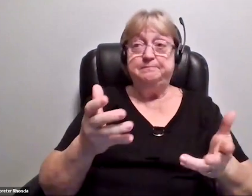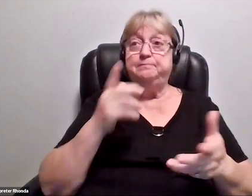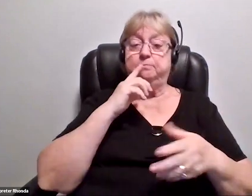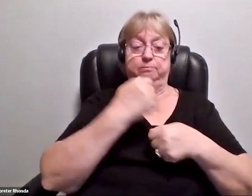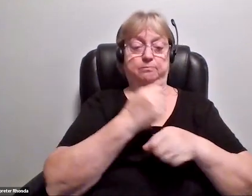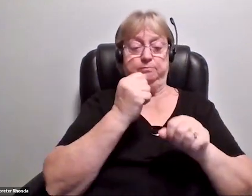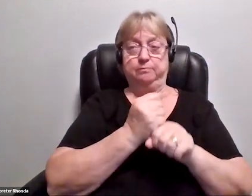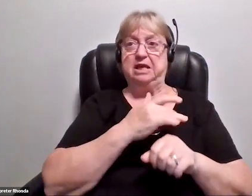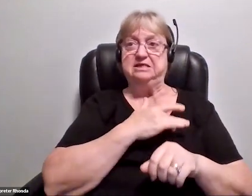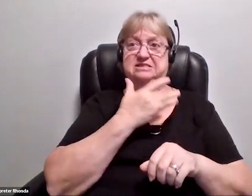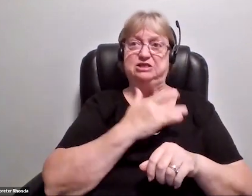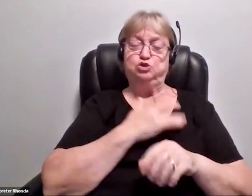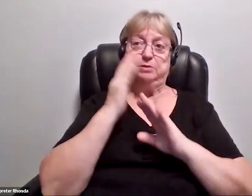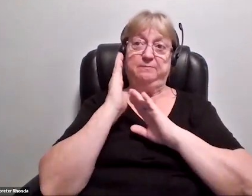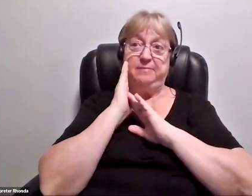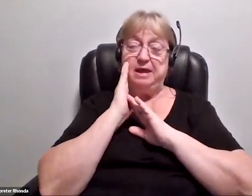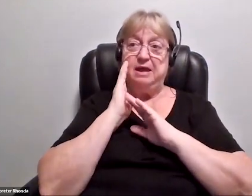with a lot of sensory toys,